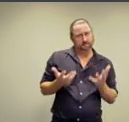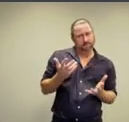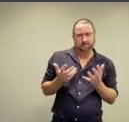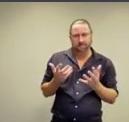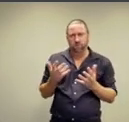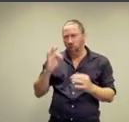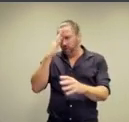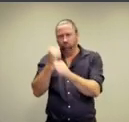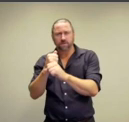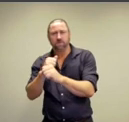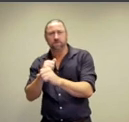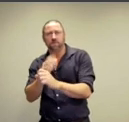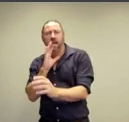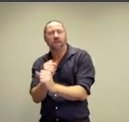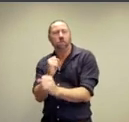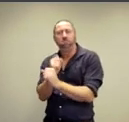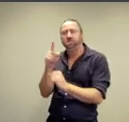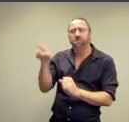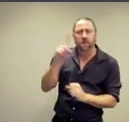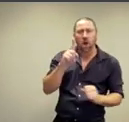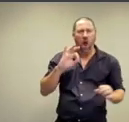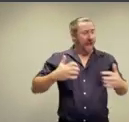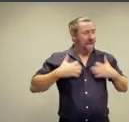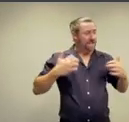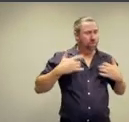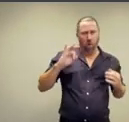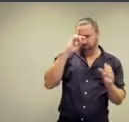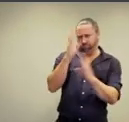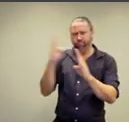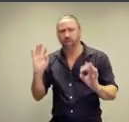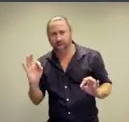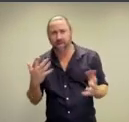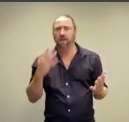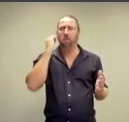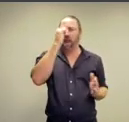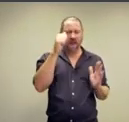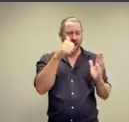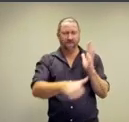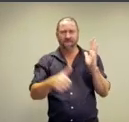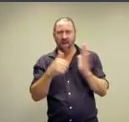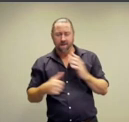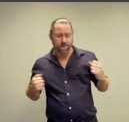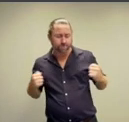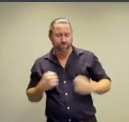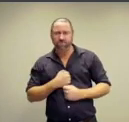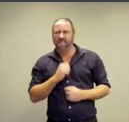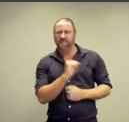untrusting of the of systems, angry but not immediately violent. His signature is the black leather